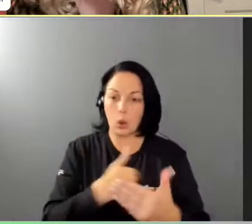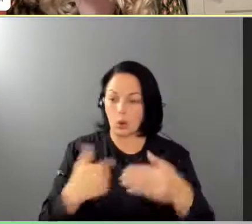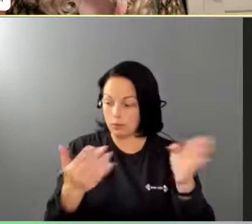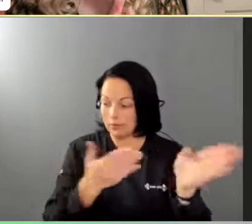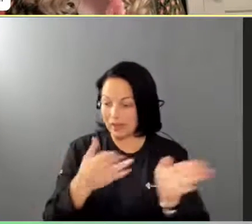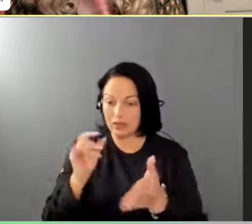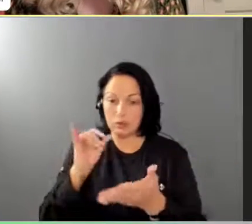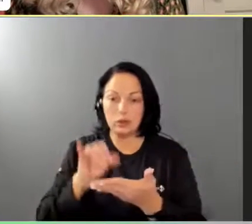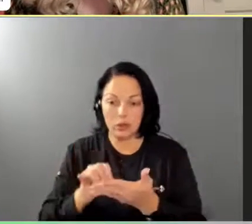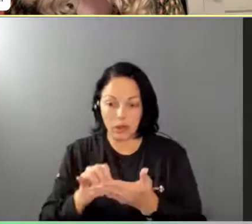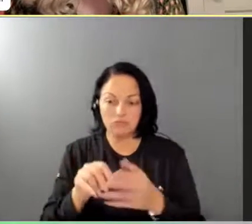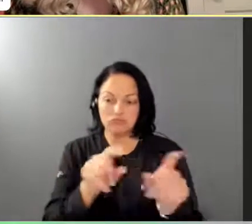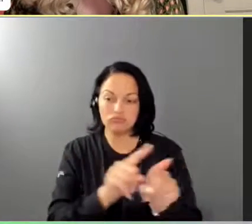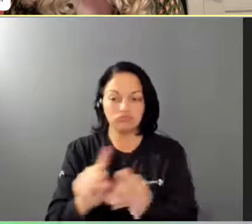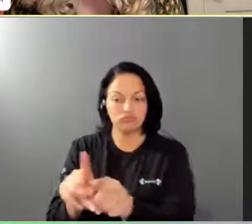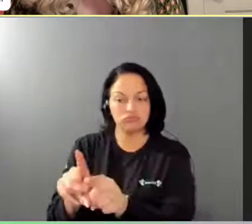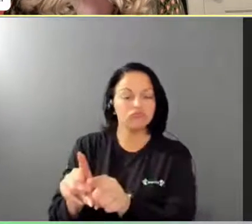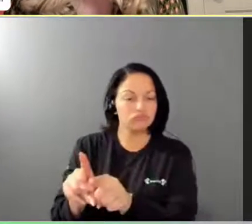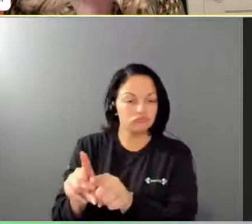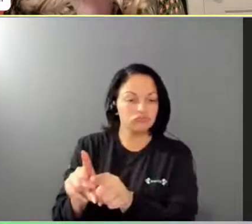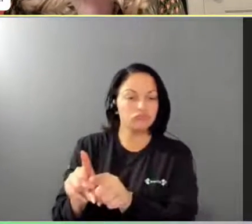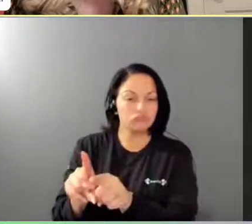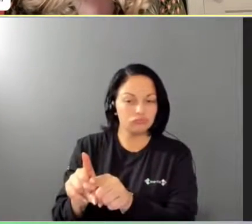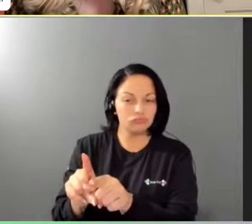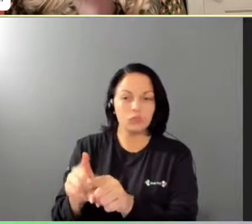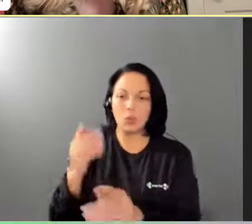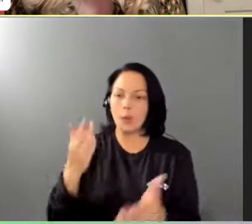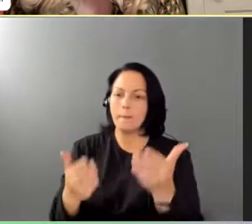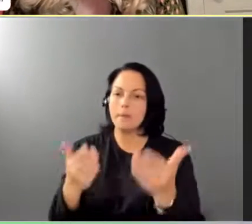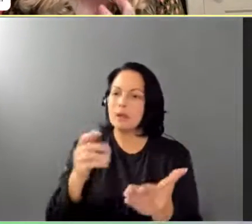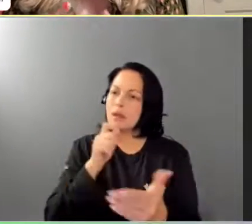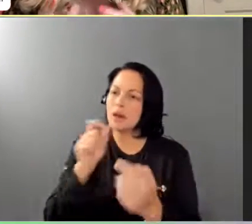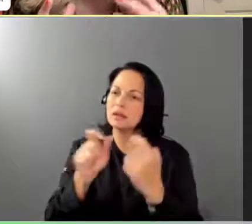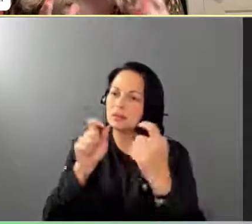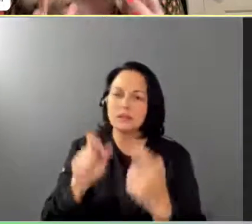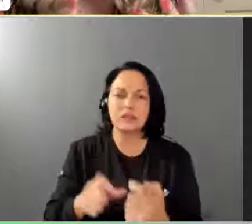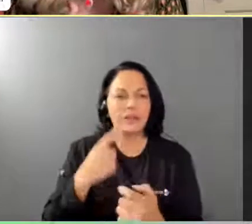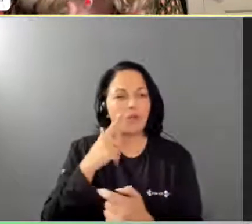team slowly because it's a bit of process process, but we're